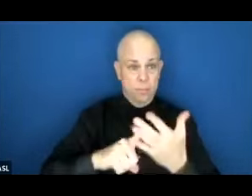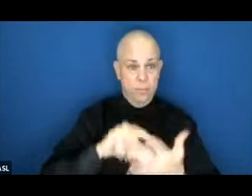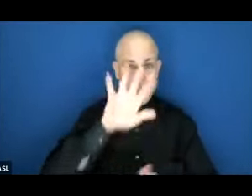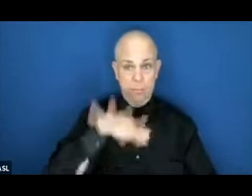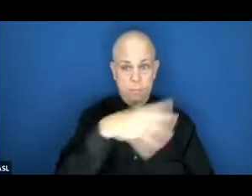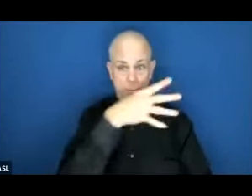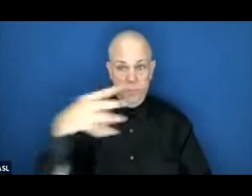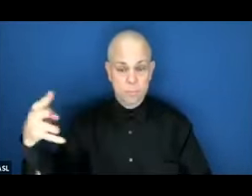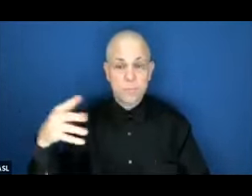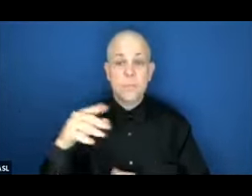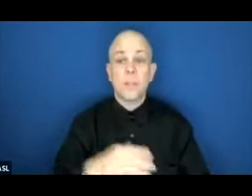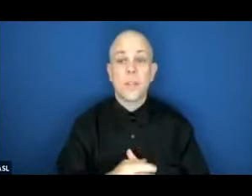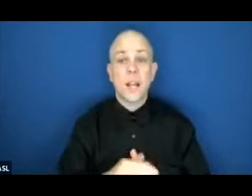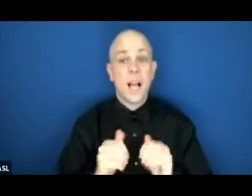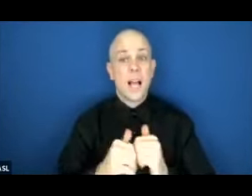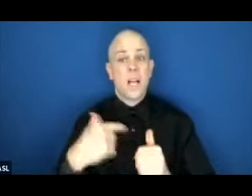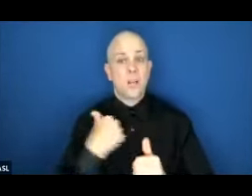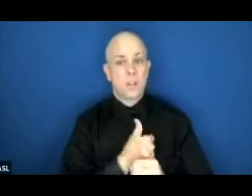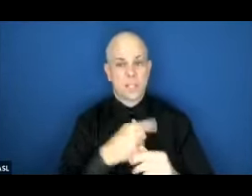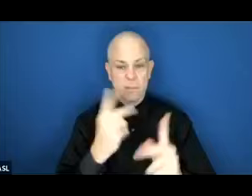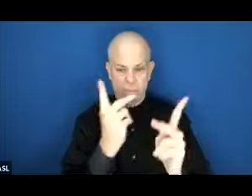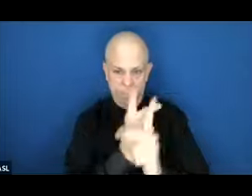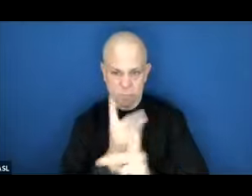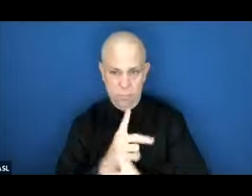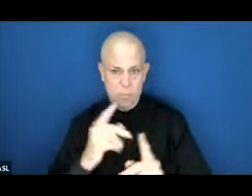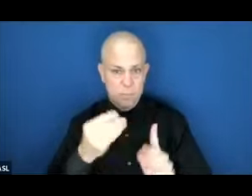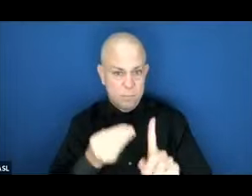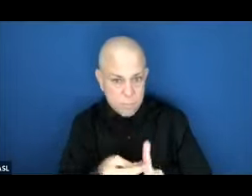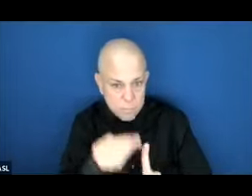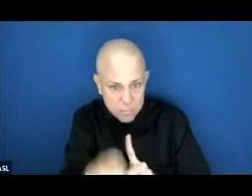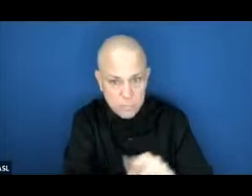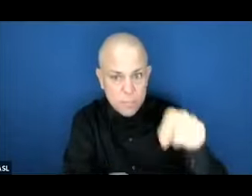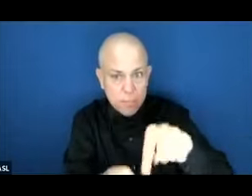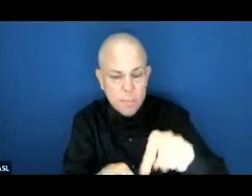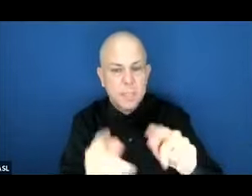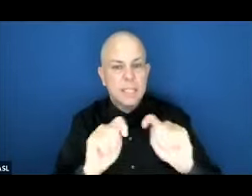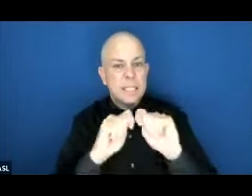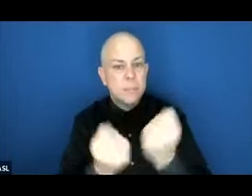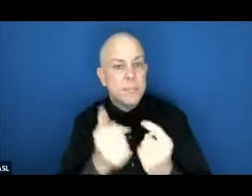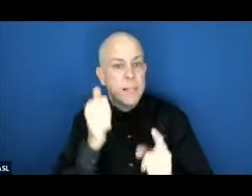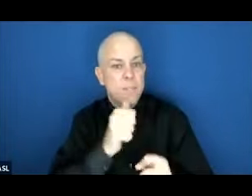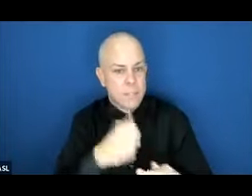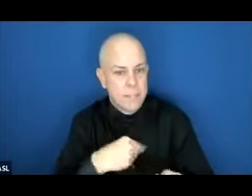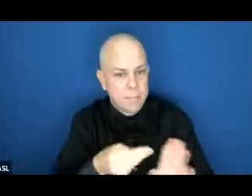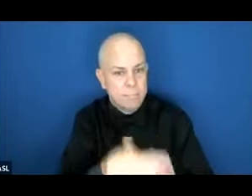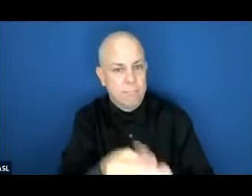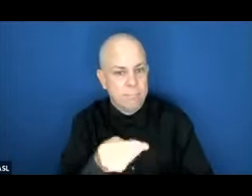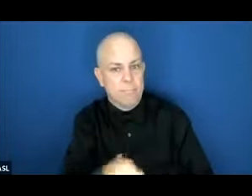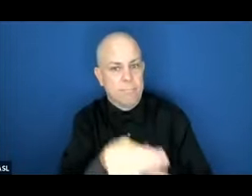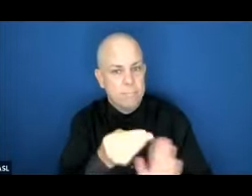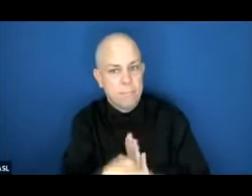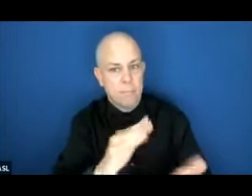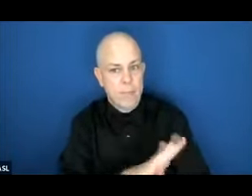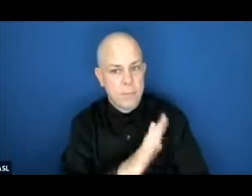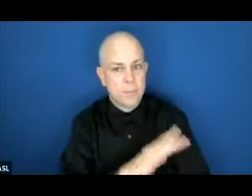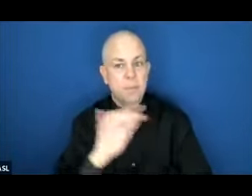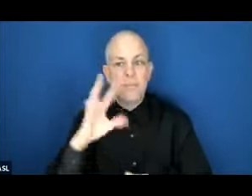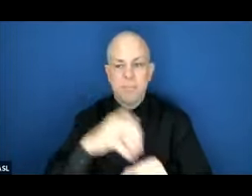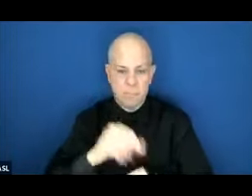on a daily basis and here's the one that i actually am creating for tomorrow's forecast so